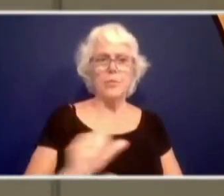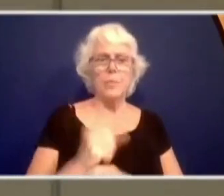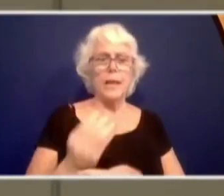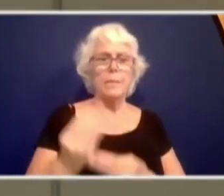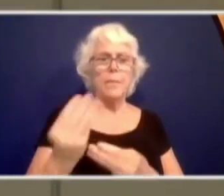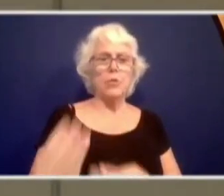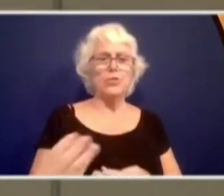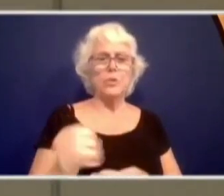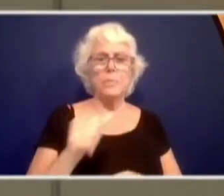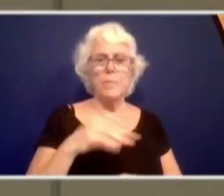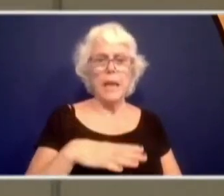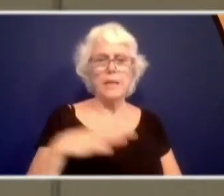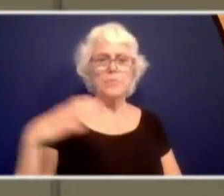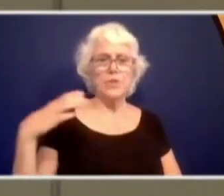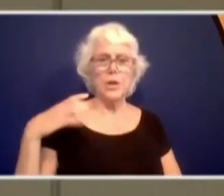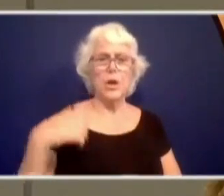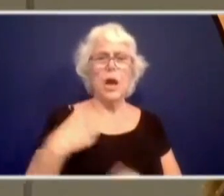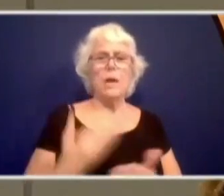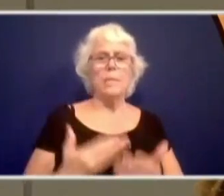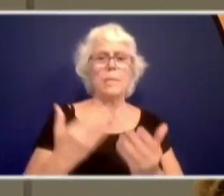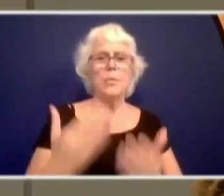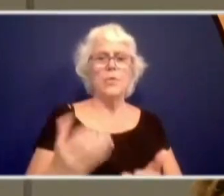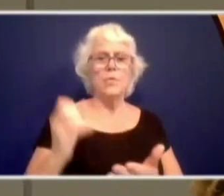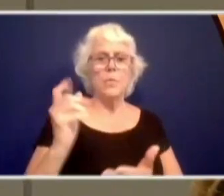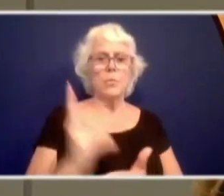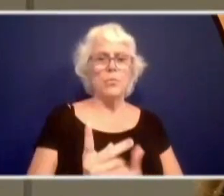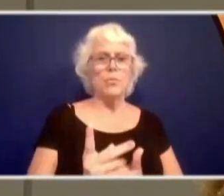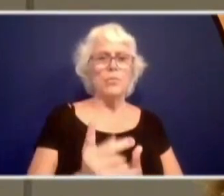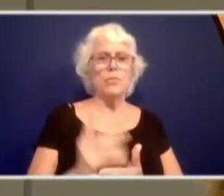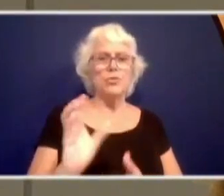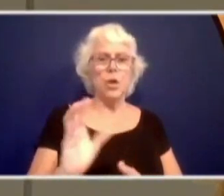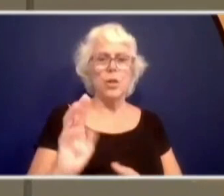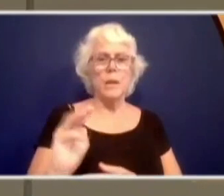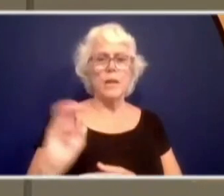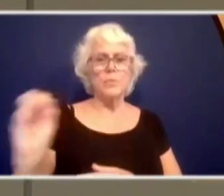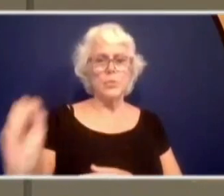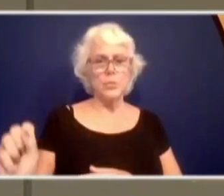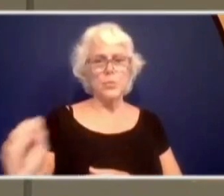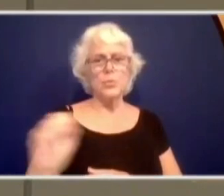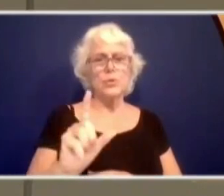I move to approve the Charlotte Mecklenburg Schools 2025-2028